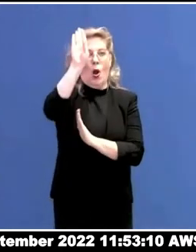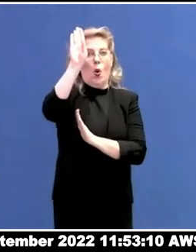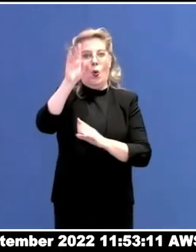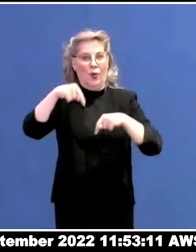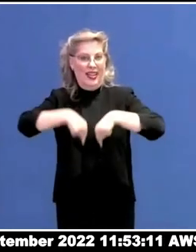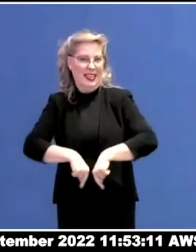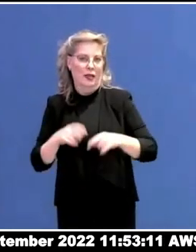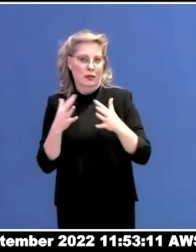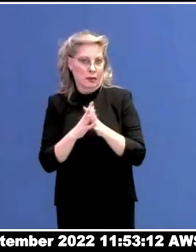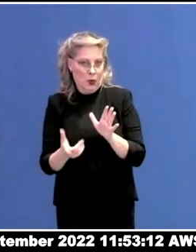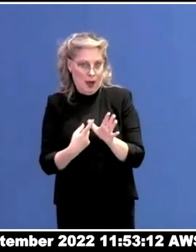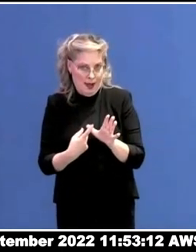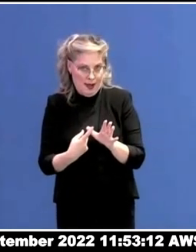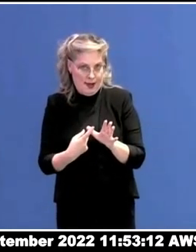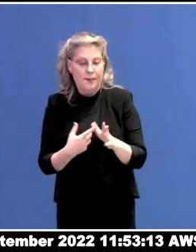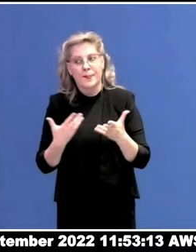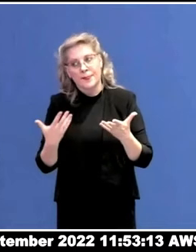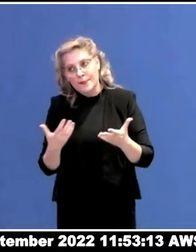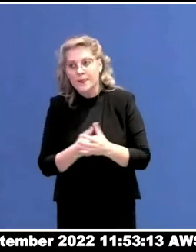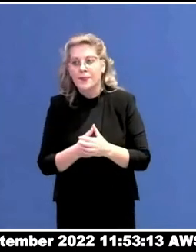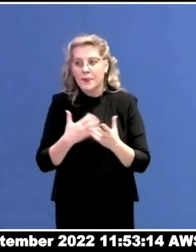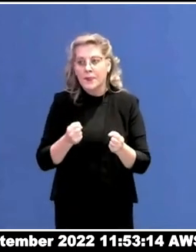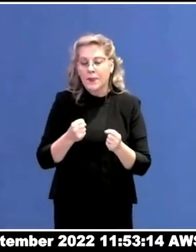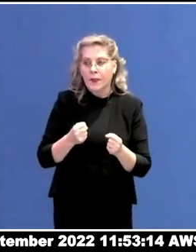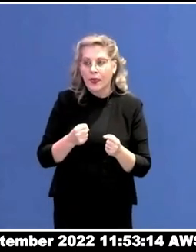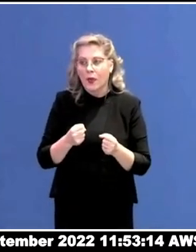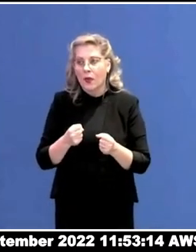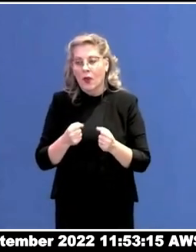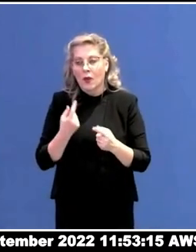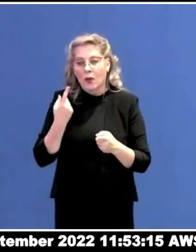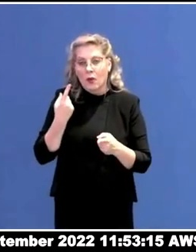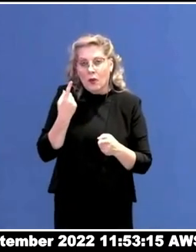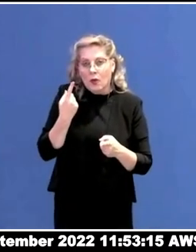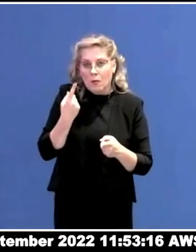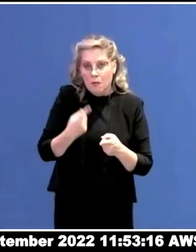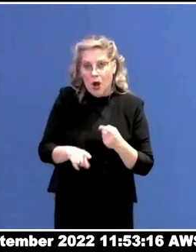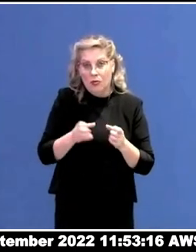The majority of services, if not all, had pulled out of Banksia Hill because of the coronavirus, and there was the rolling lockdowns.